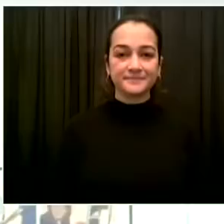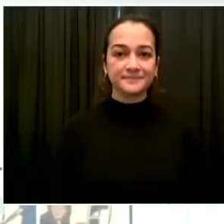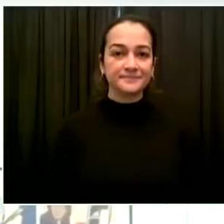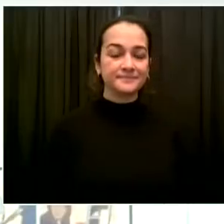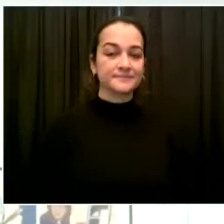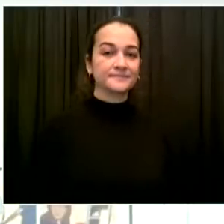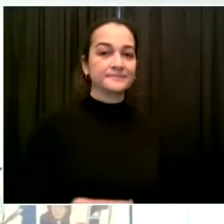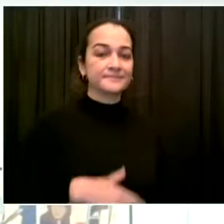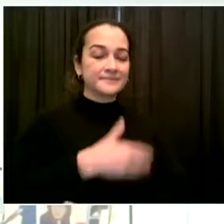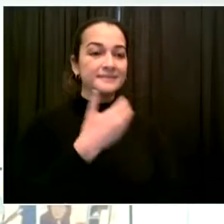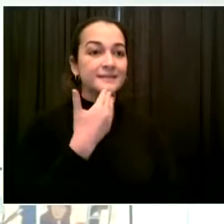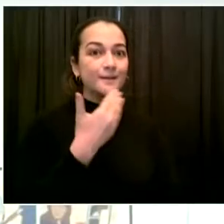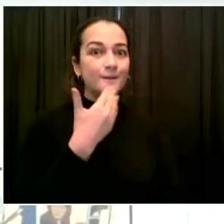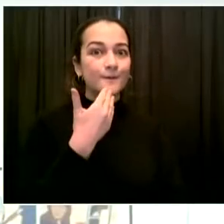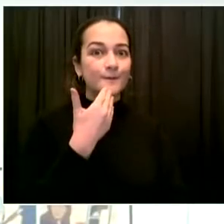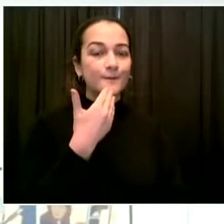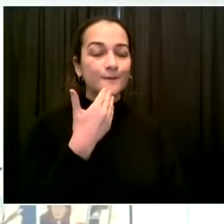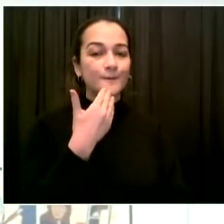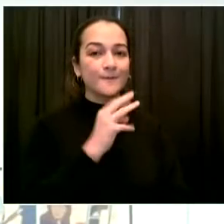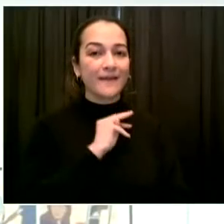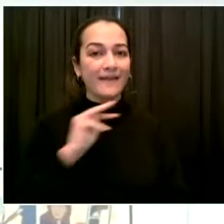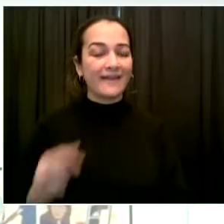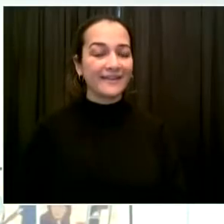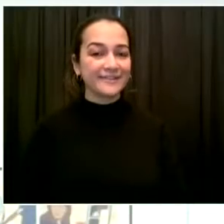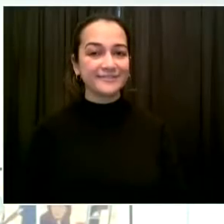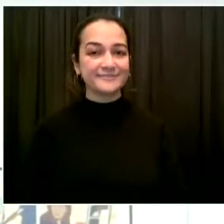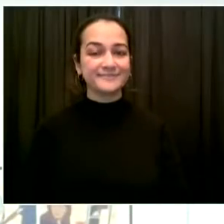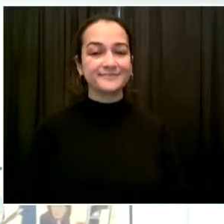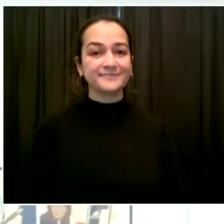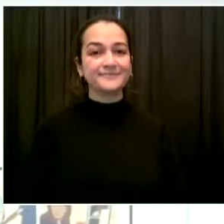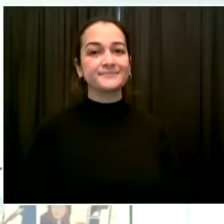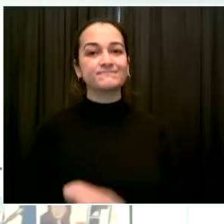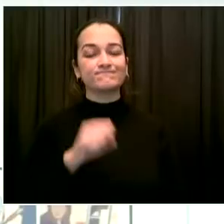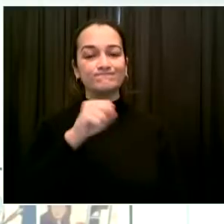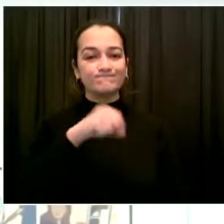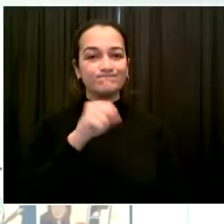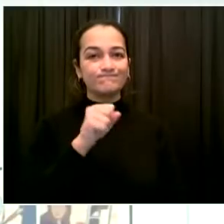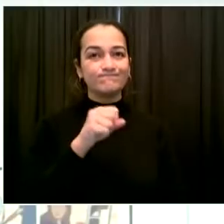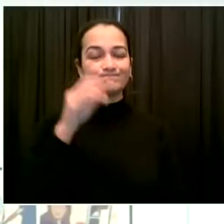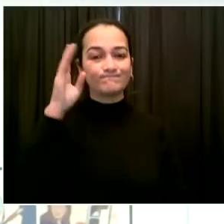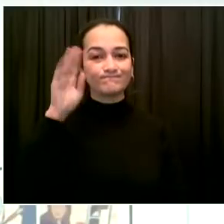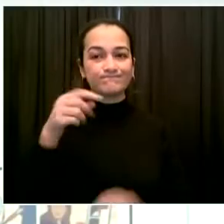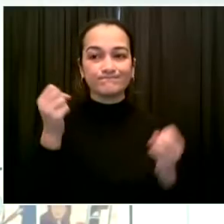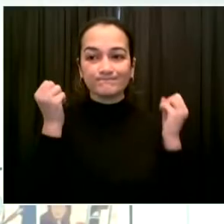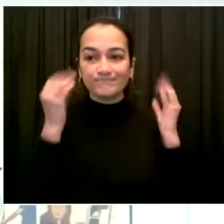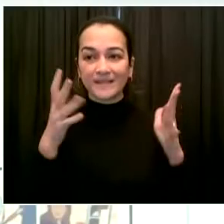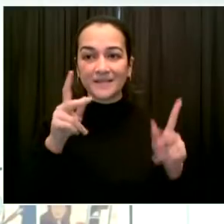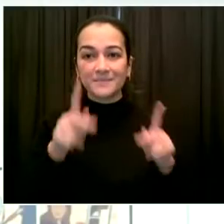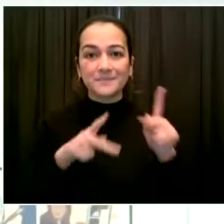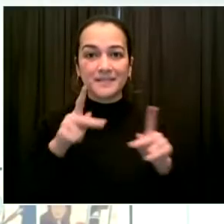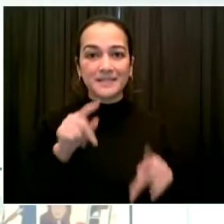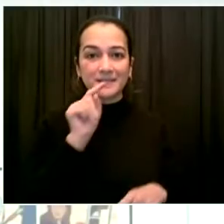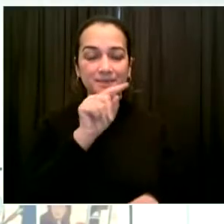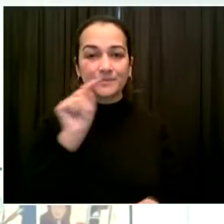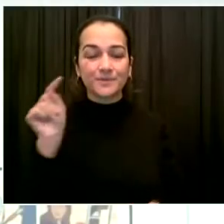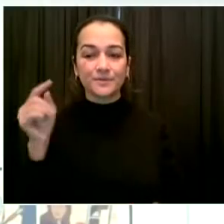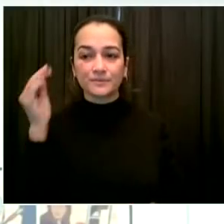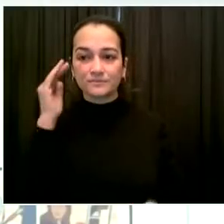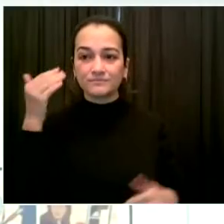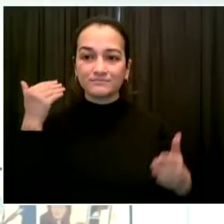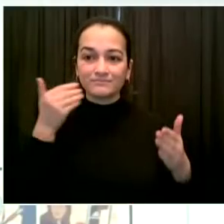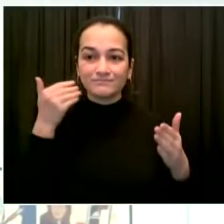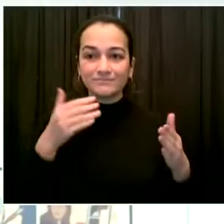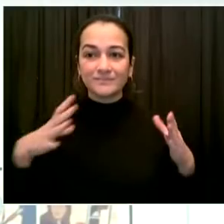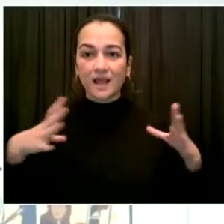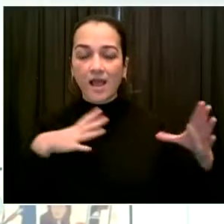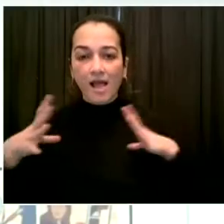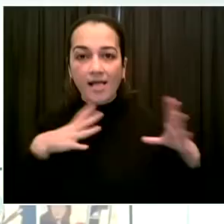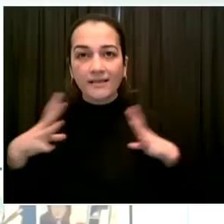ISTHOL HIDAY